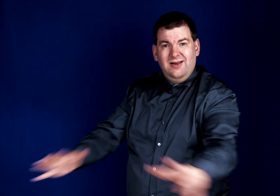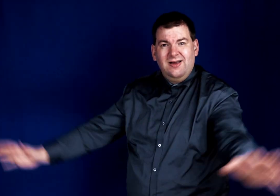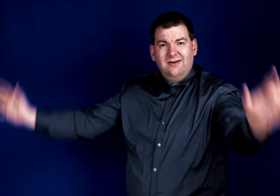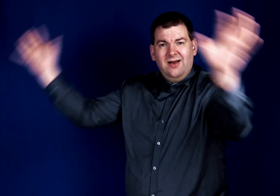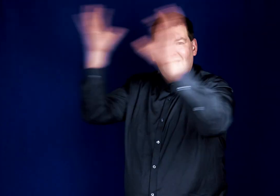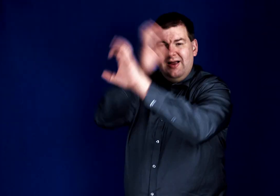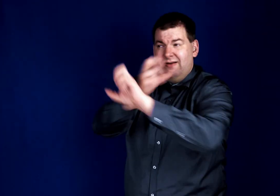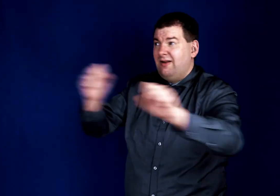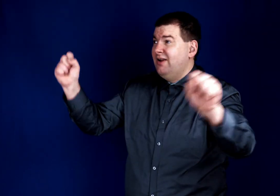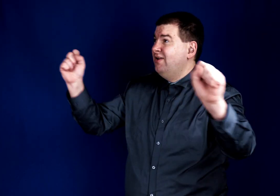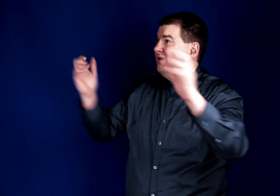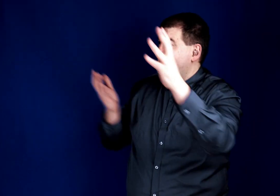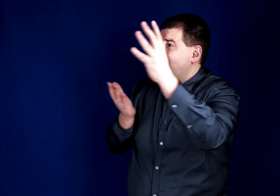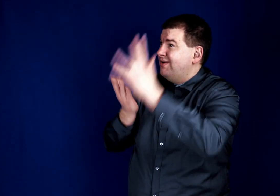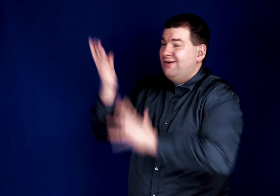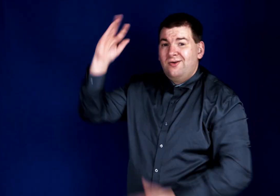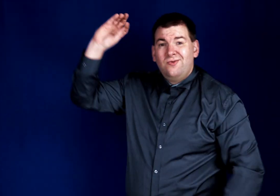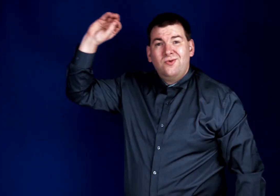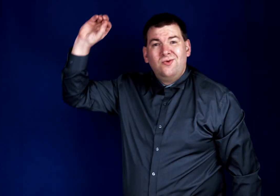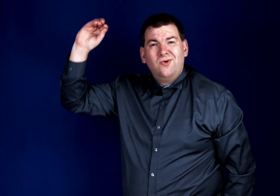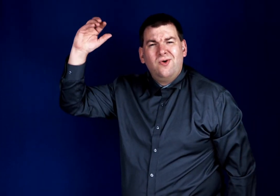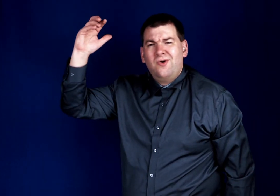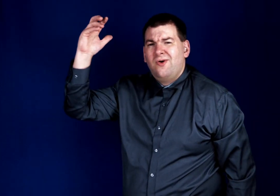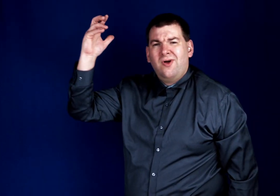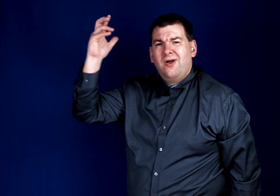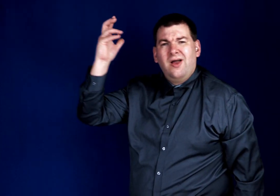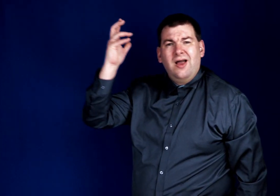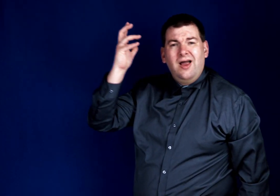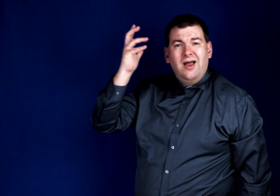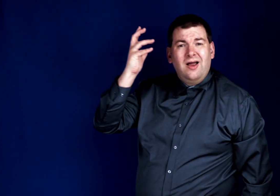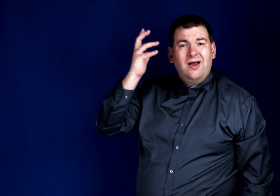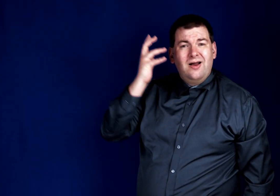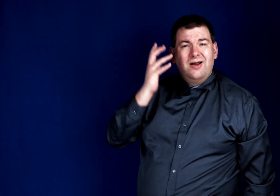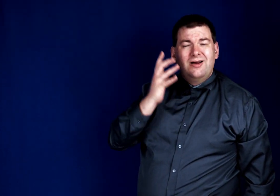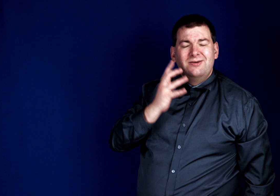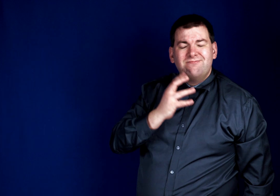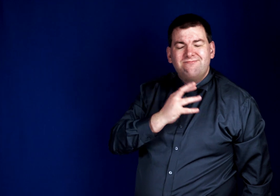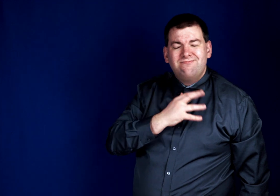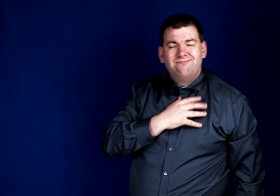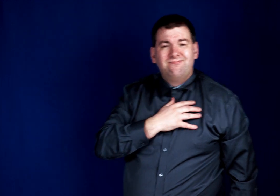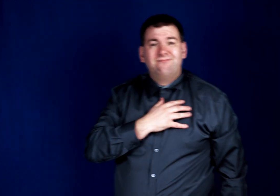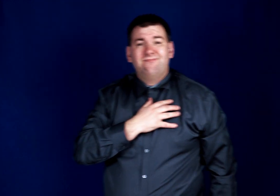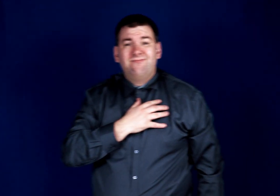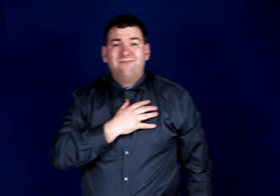And the gift of salvation through grace